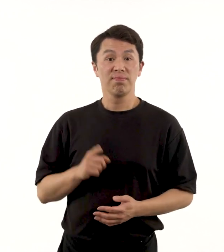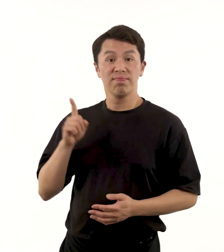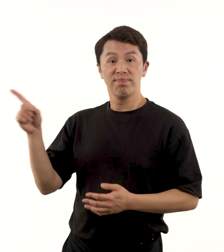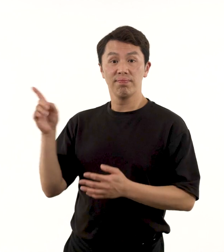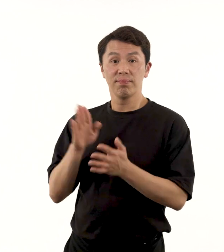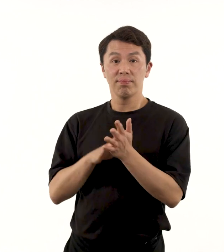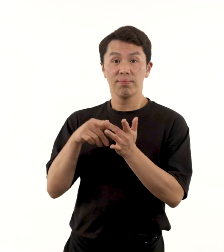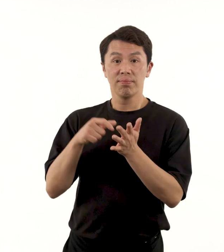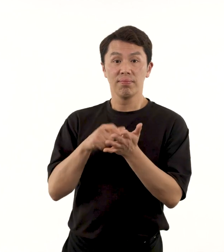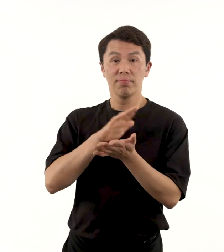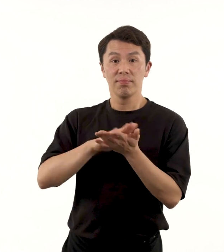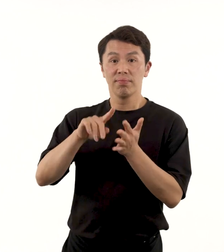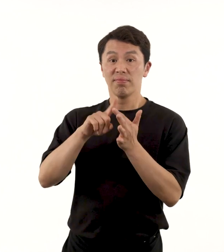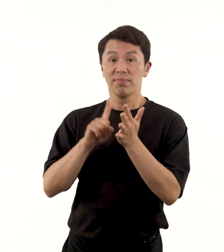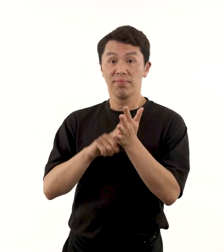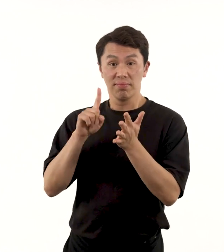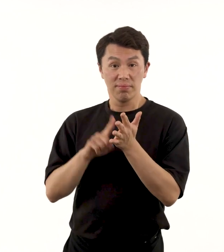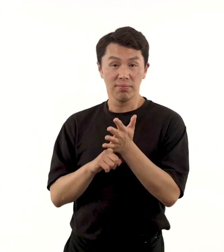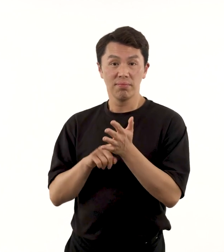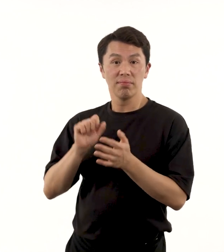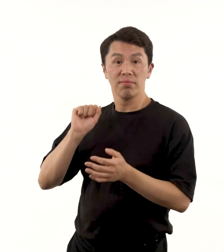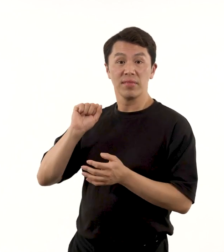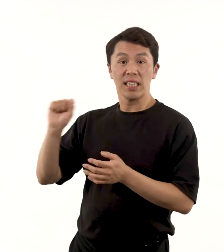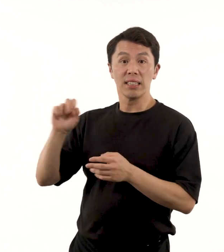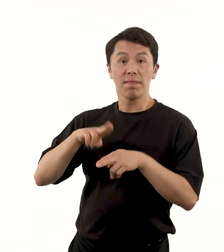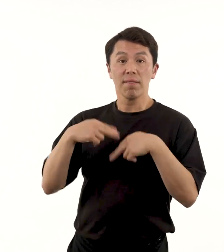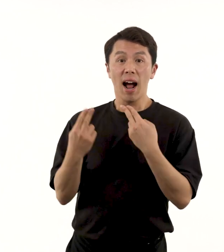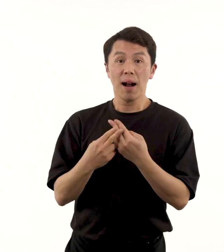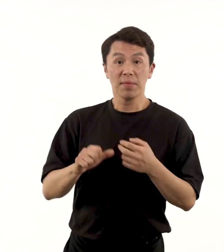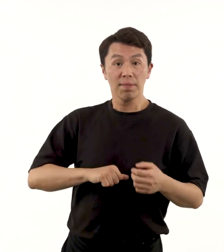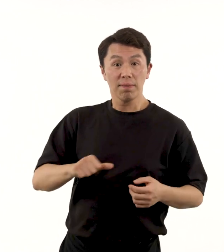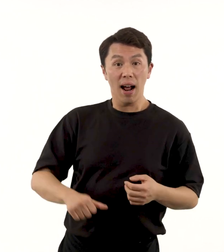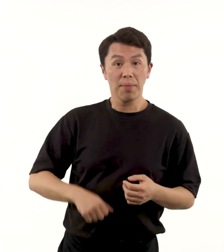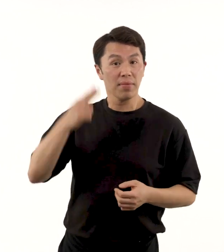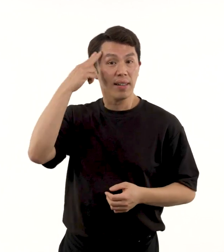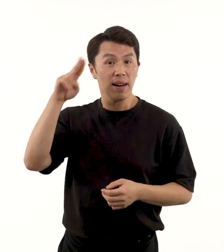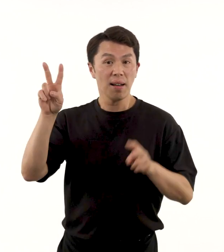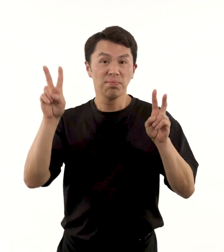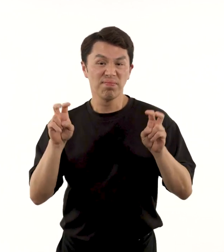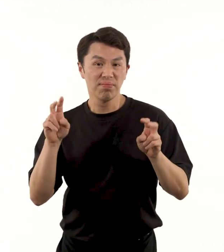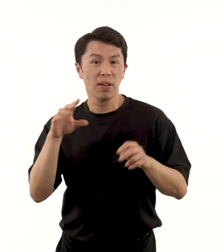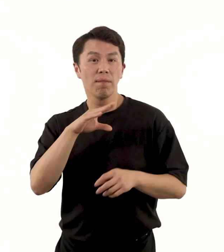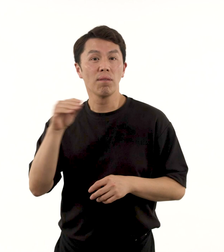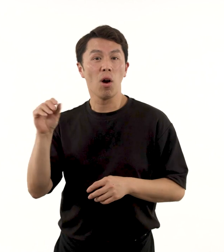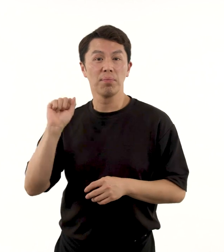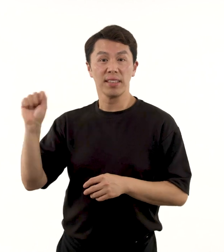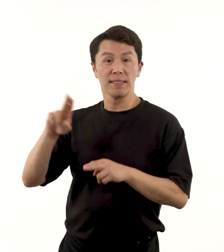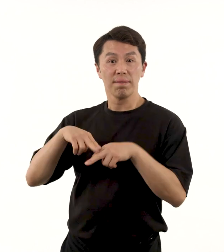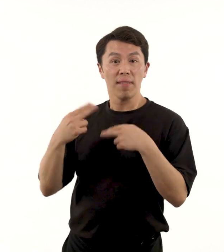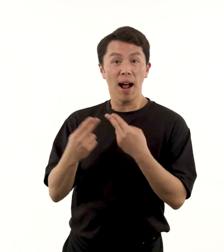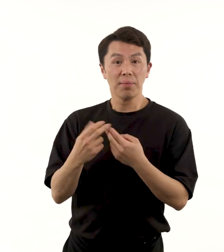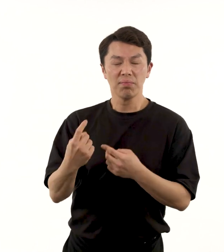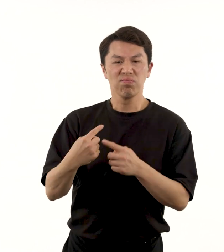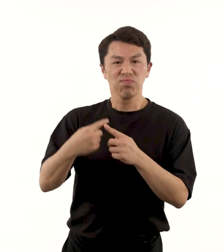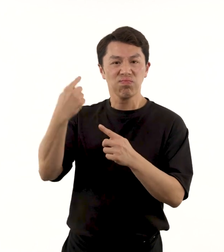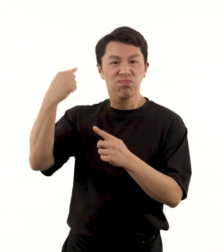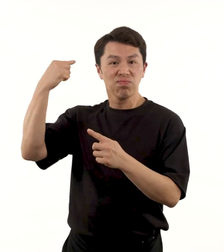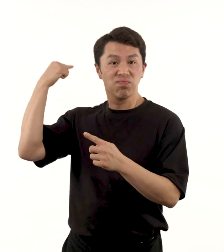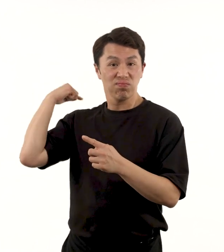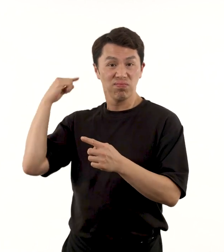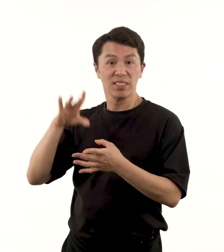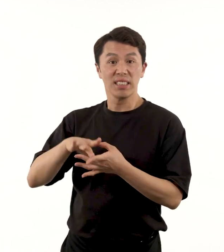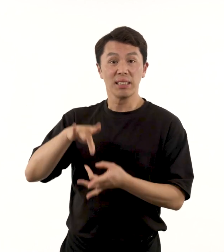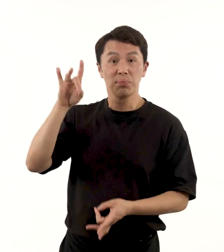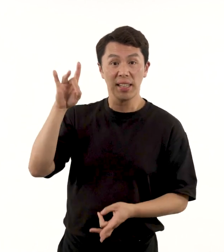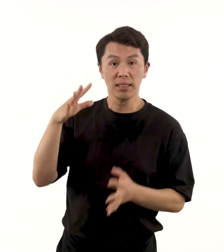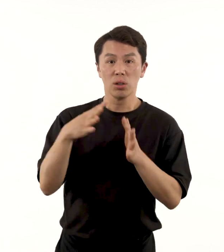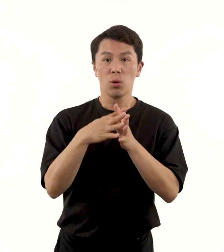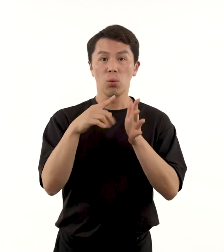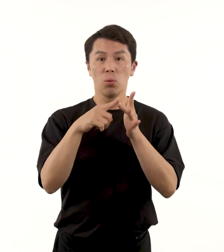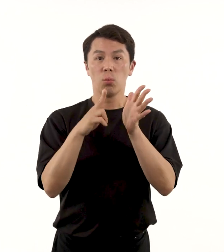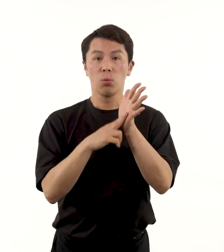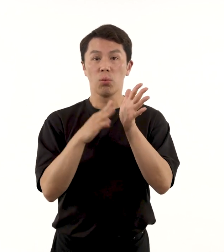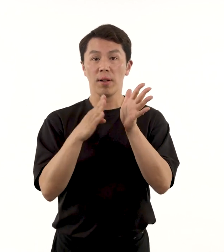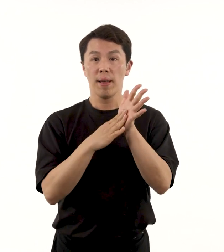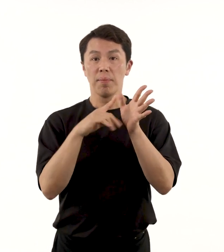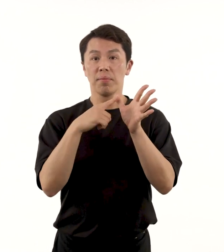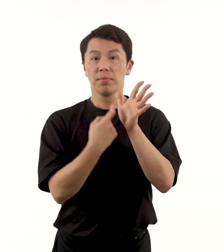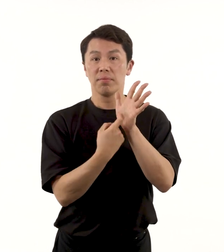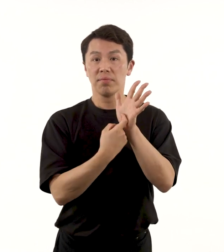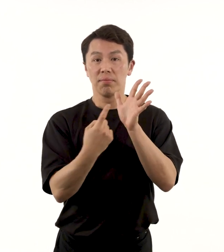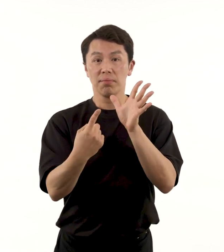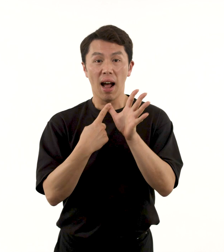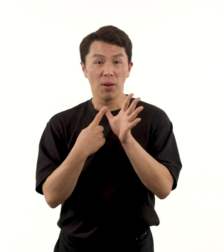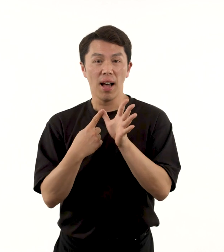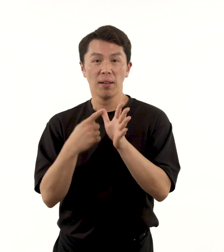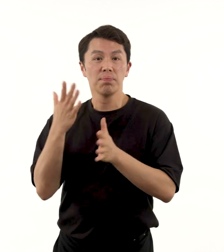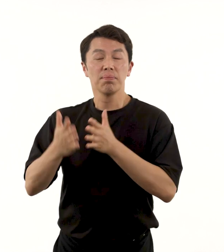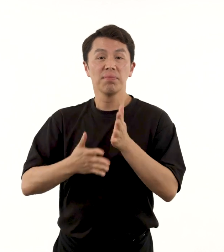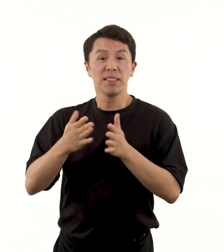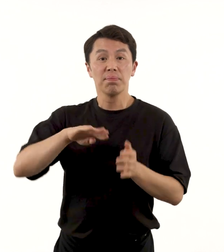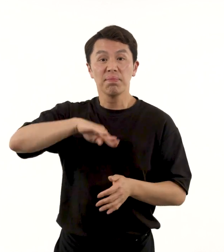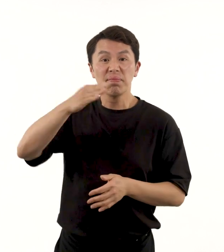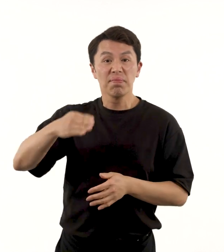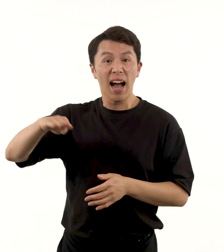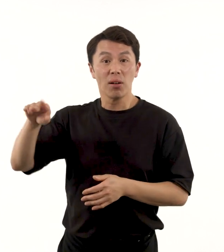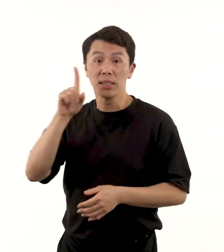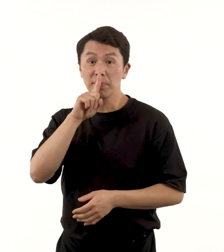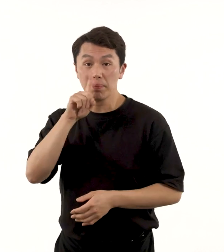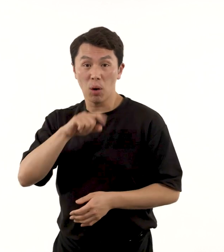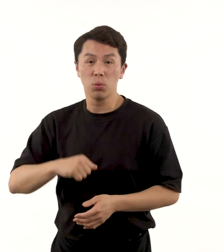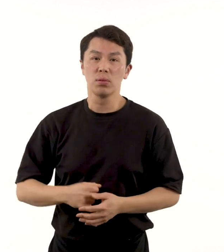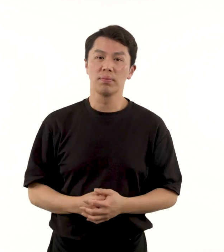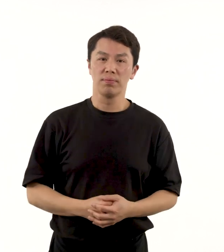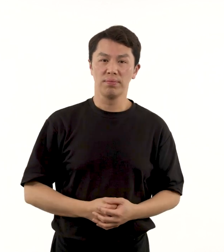Mitchell’s family farm is named after his Ancestors, known as the Winmarra, or mountain people.